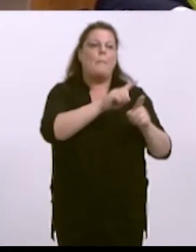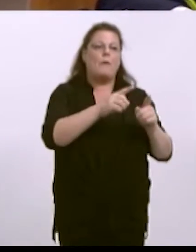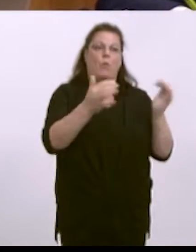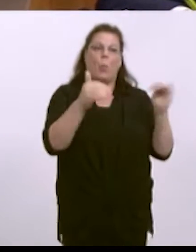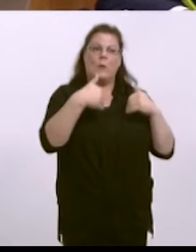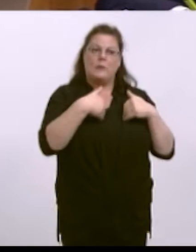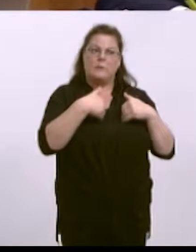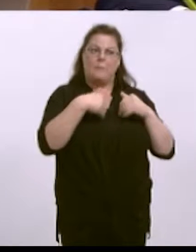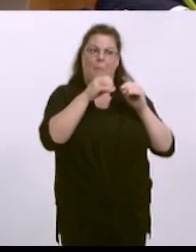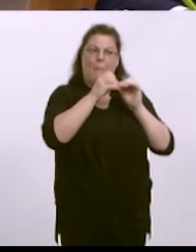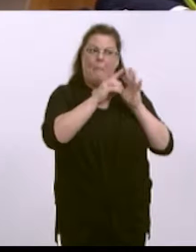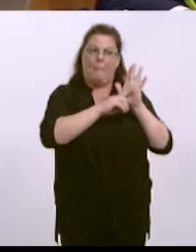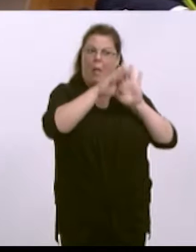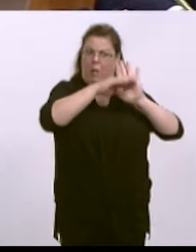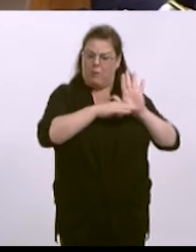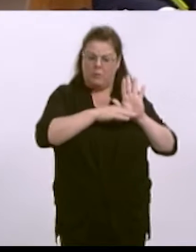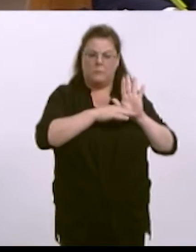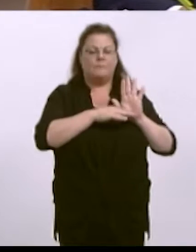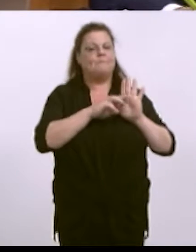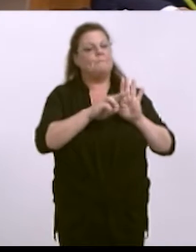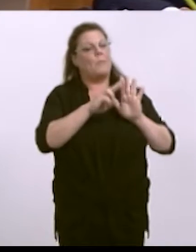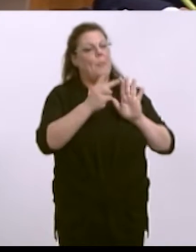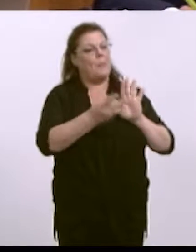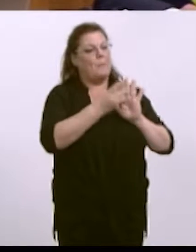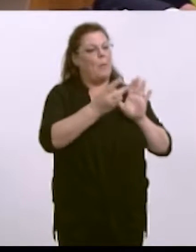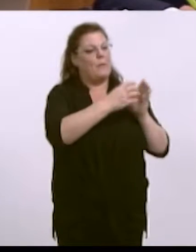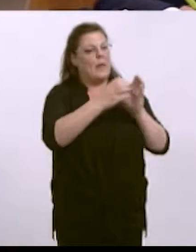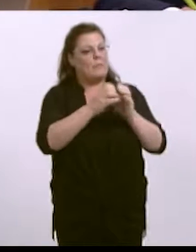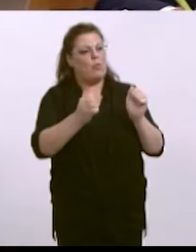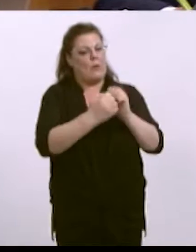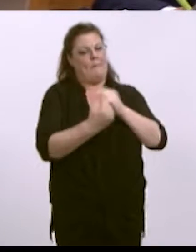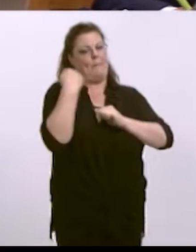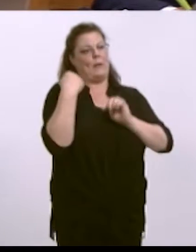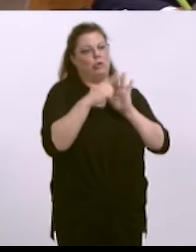Mehefin? Ac fe ddywedaf i e yn Saesneg, achos yn Saesneg y cafodd e ei gytuno: